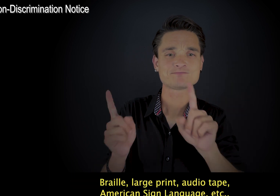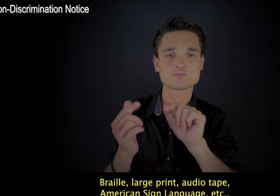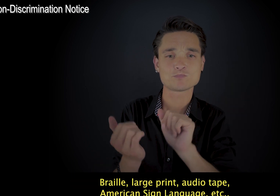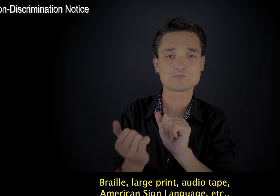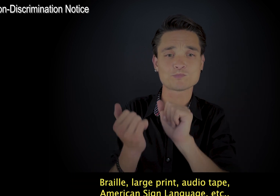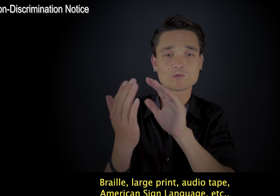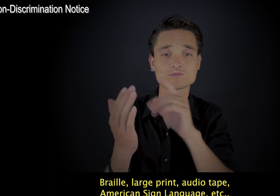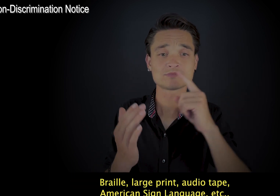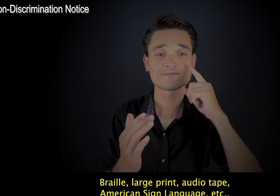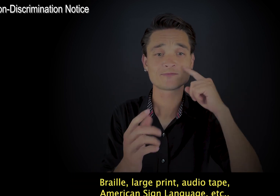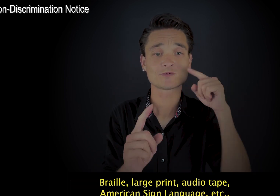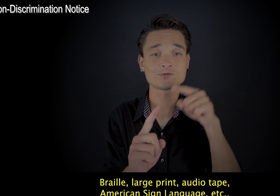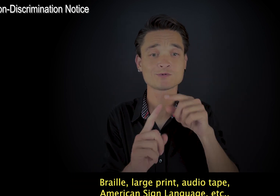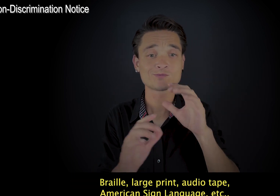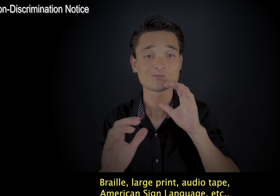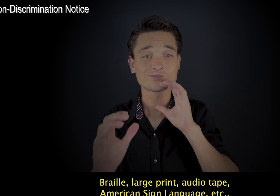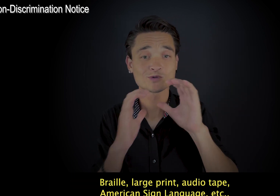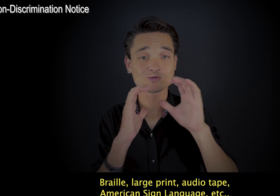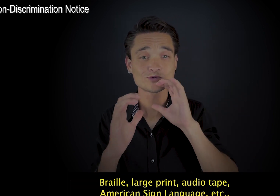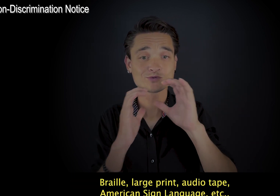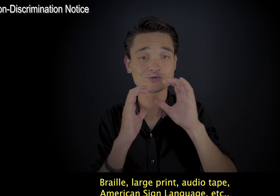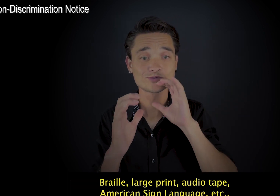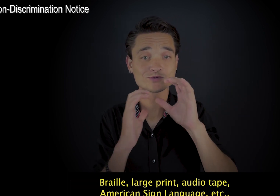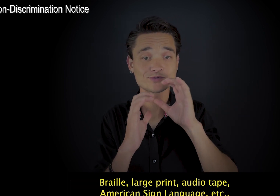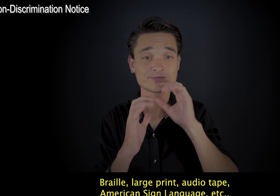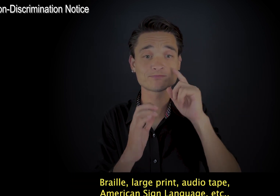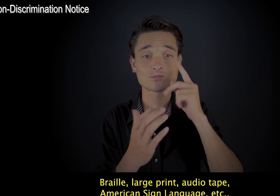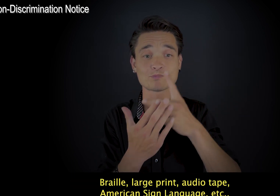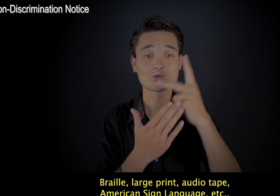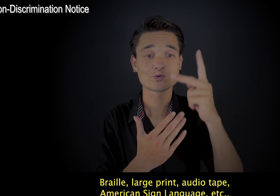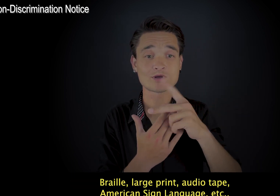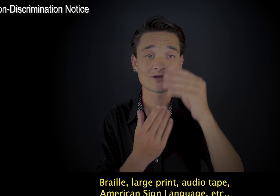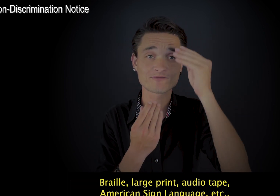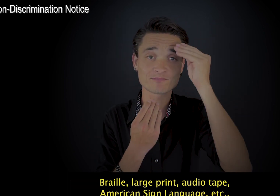Braille, large print, audio tape, American Sign Language, etc.,